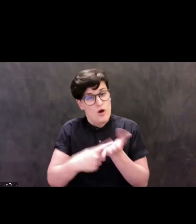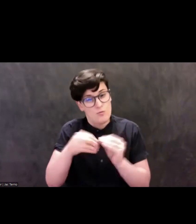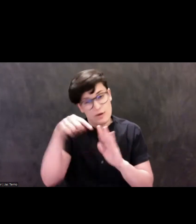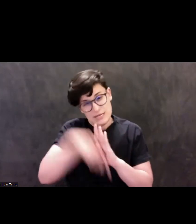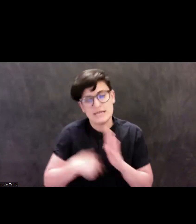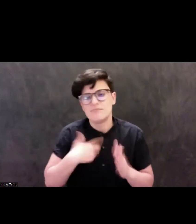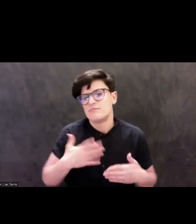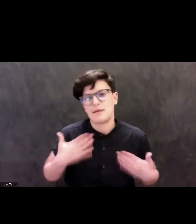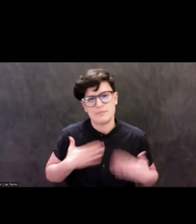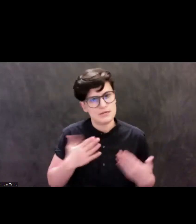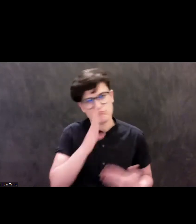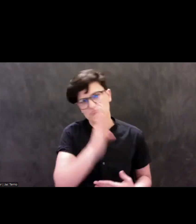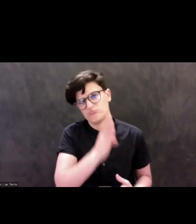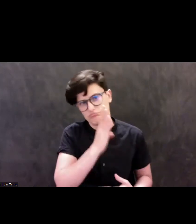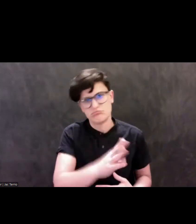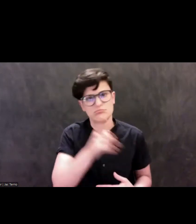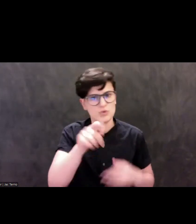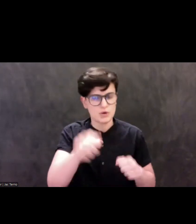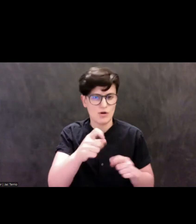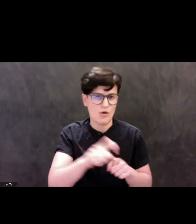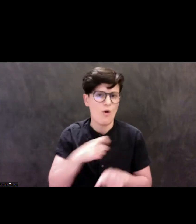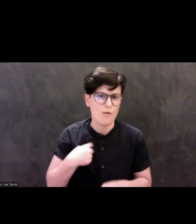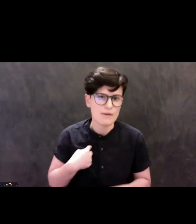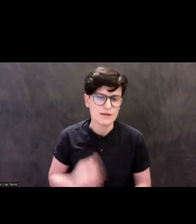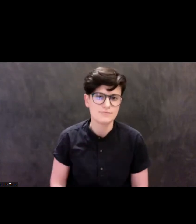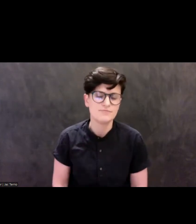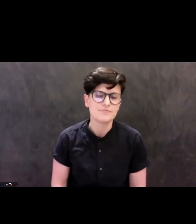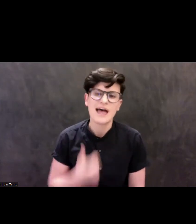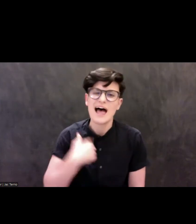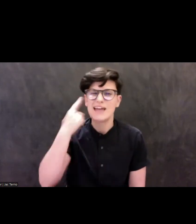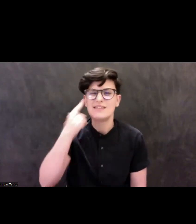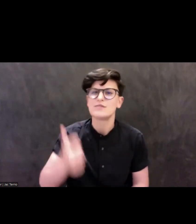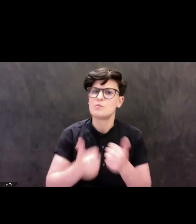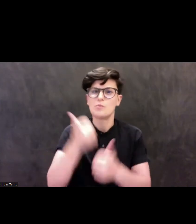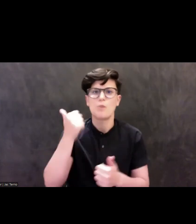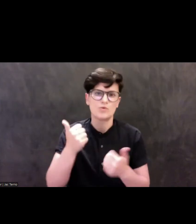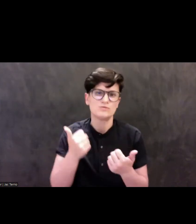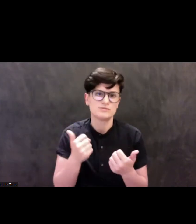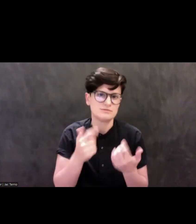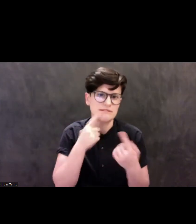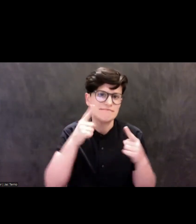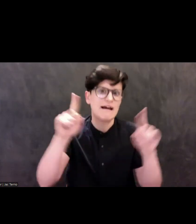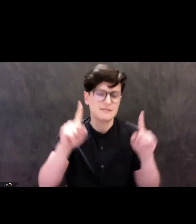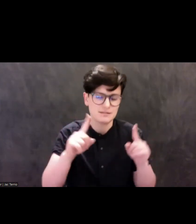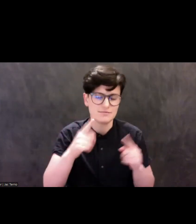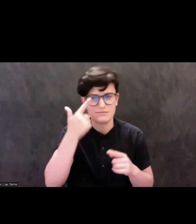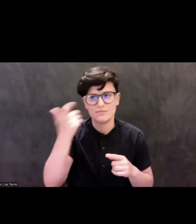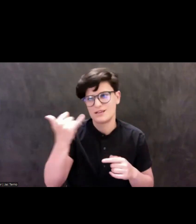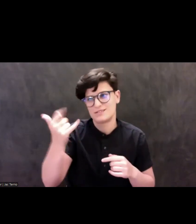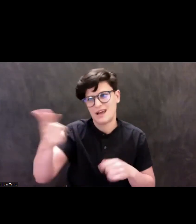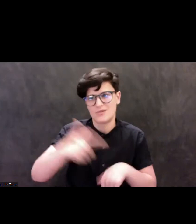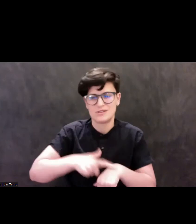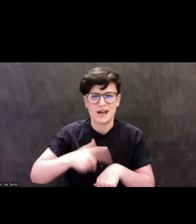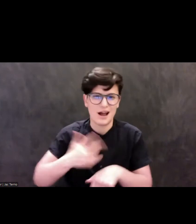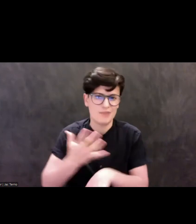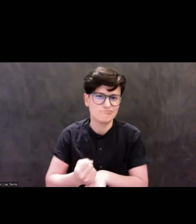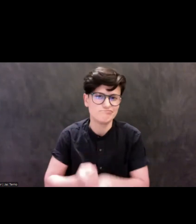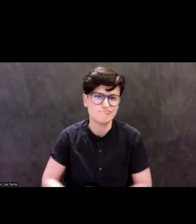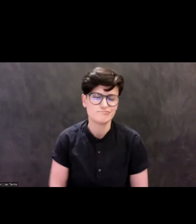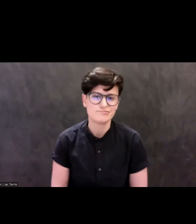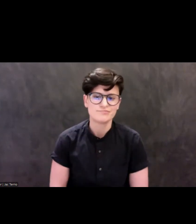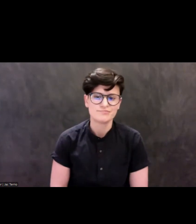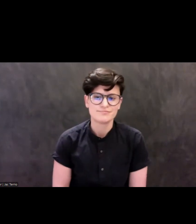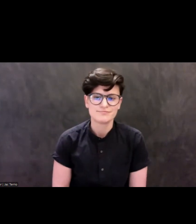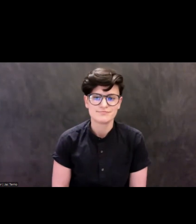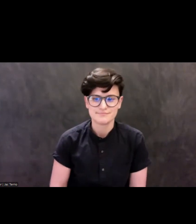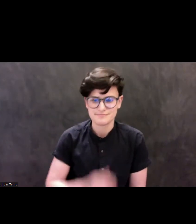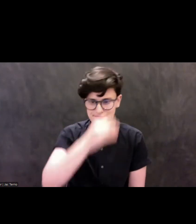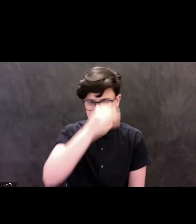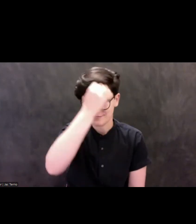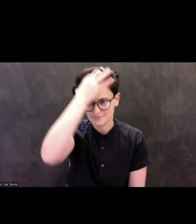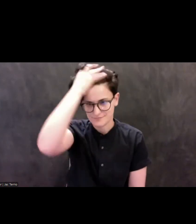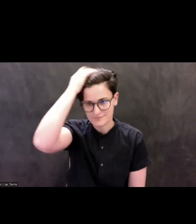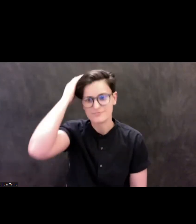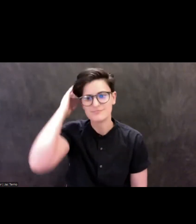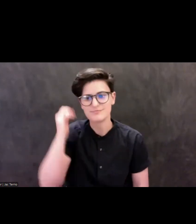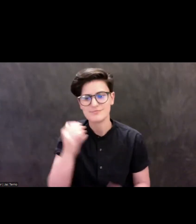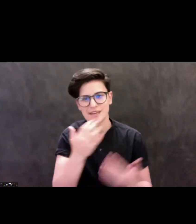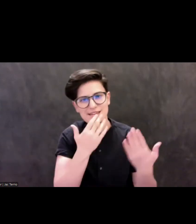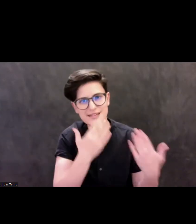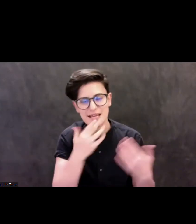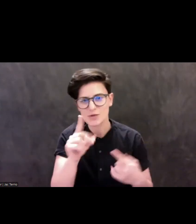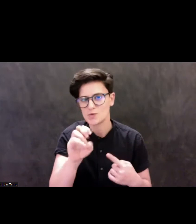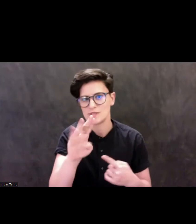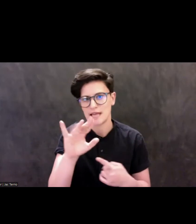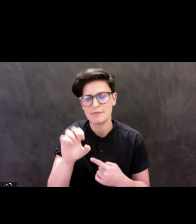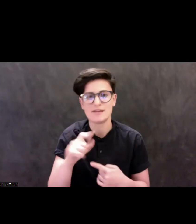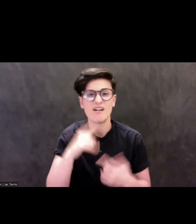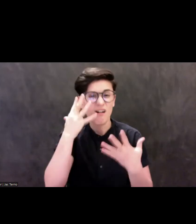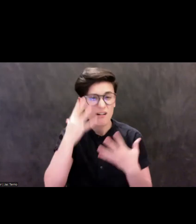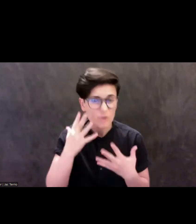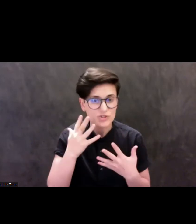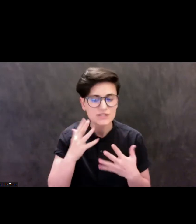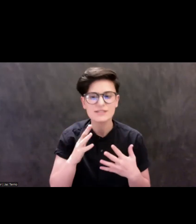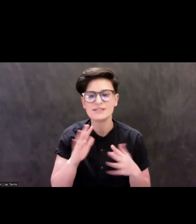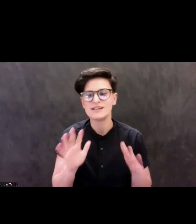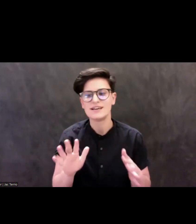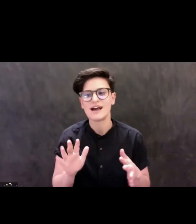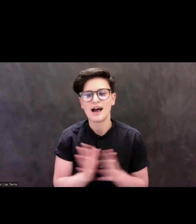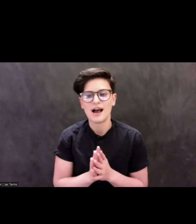Disconnecting at 4:00 p.m. Eastern time] This message is intended only for the use of